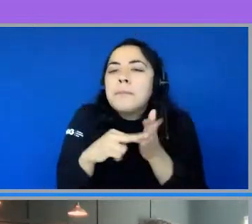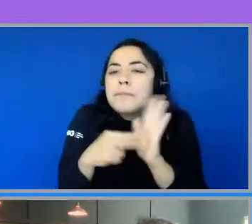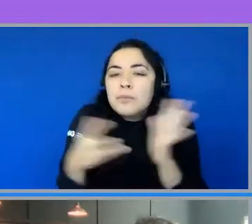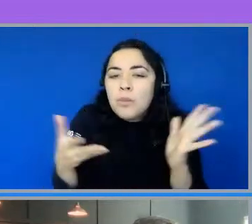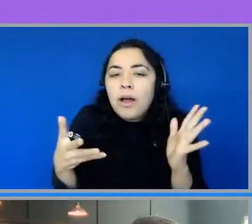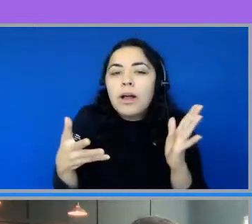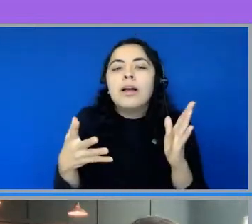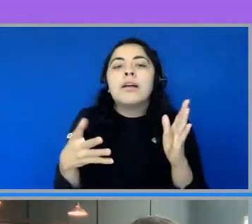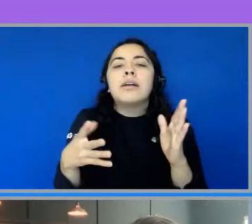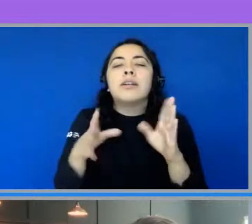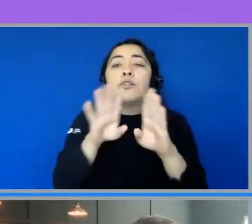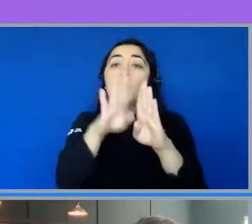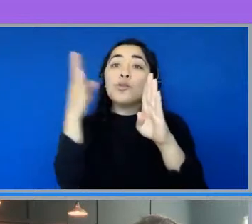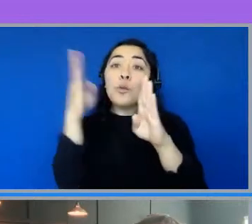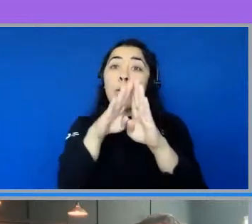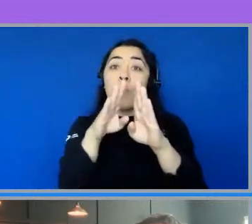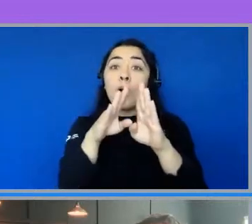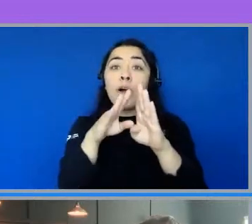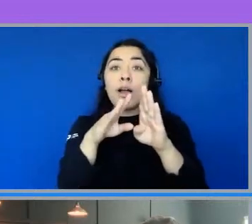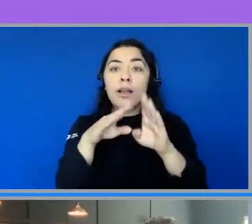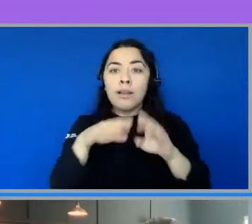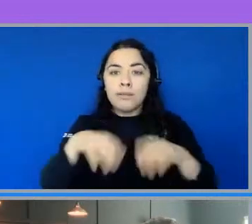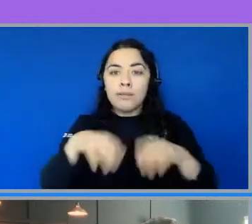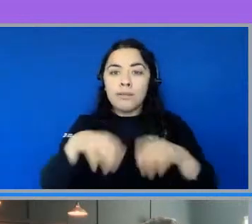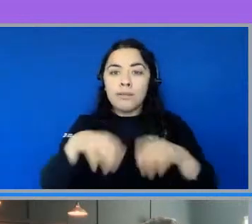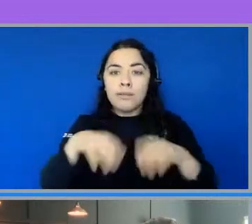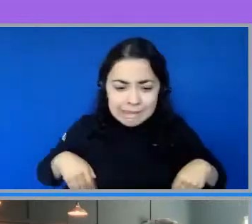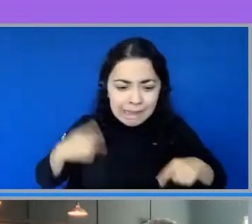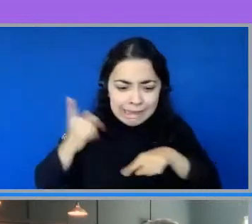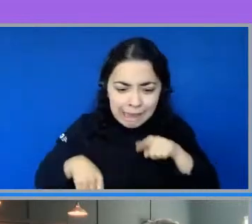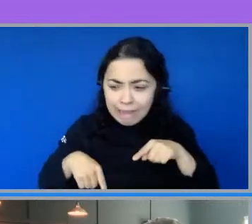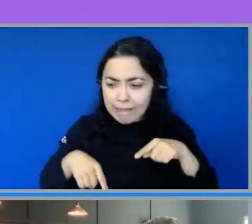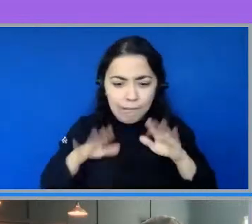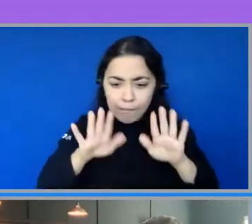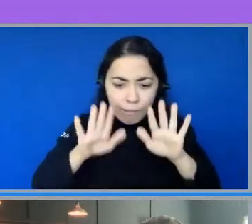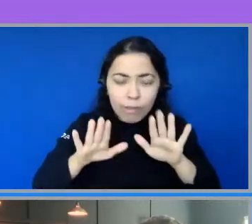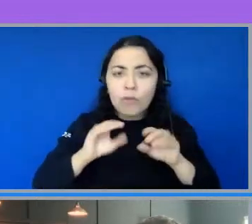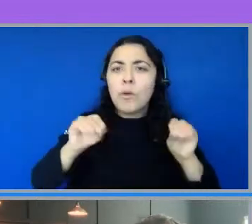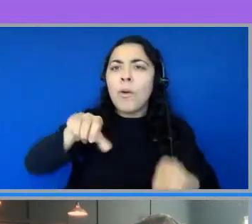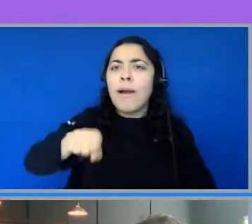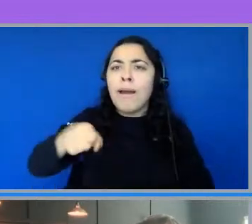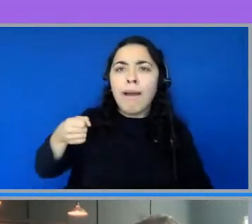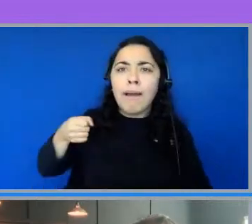means that doors need handles. That's what we're trying to do